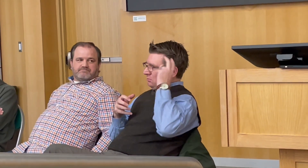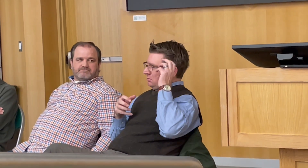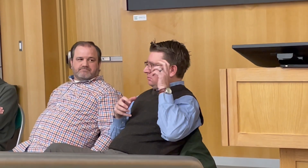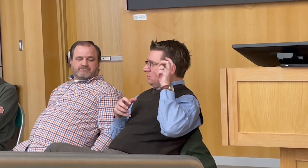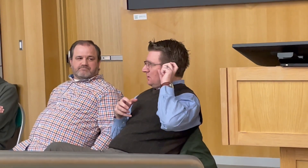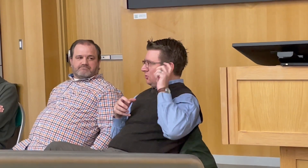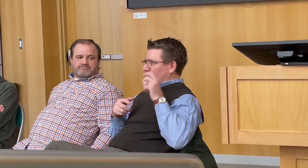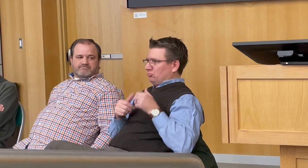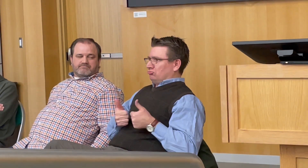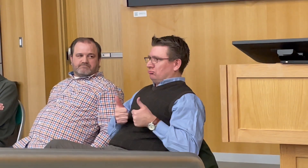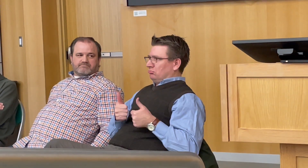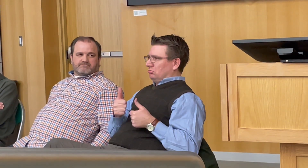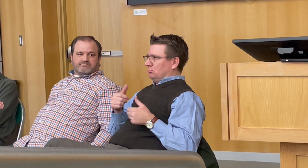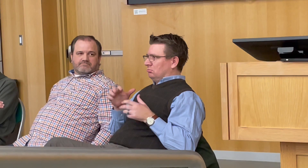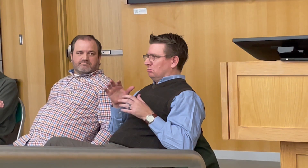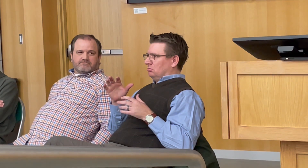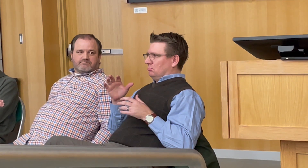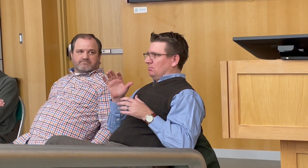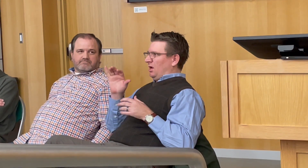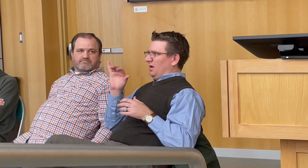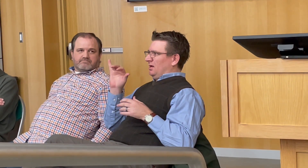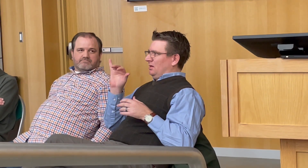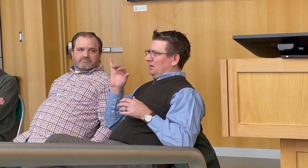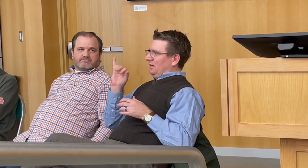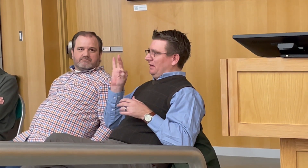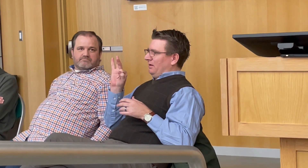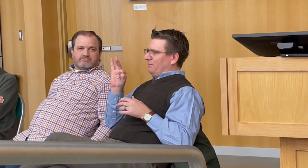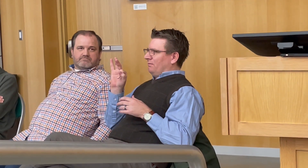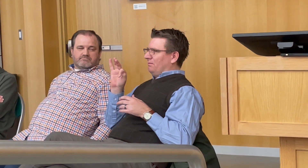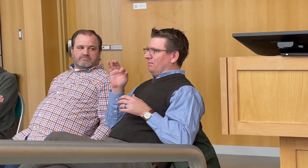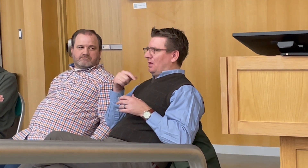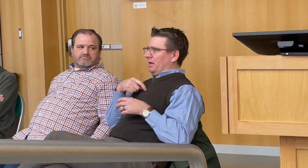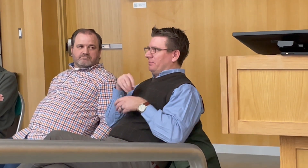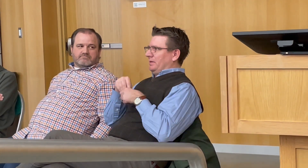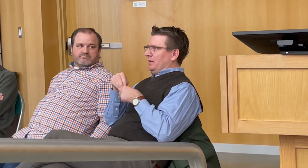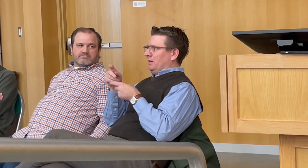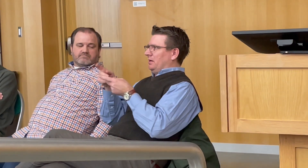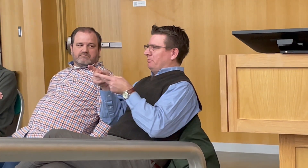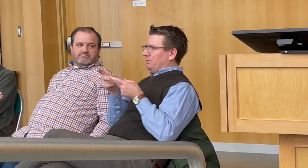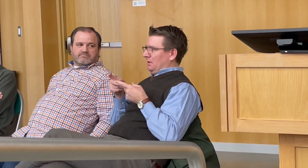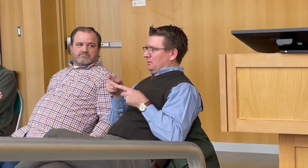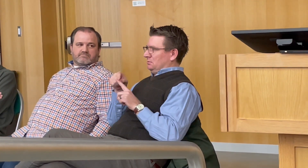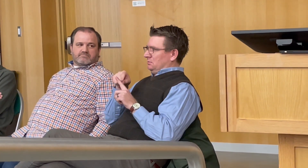be safe that's great if I can wear an implant and do that and be safe to be myself that's great if